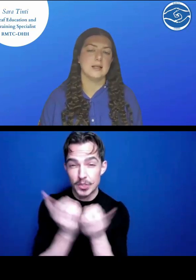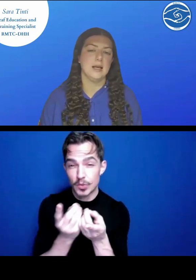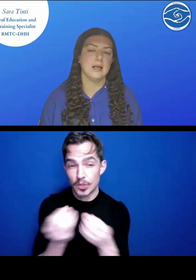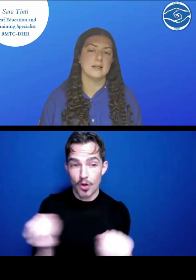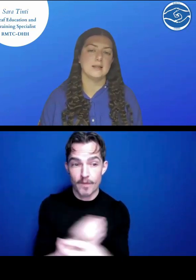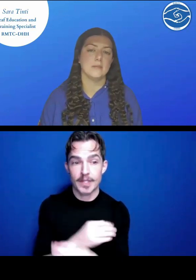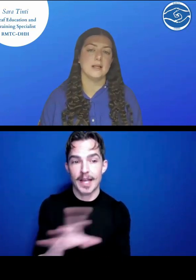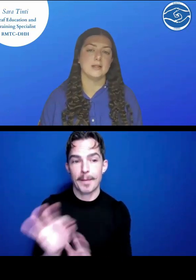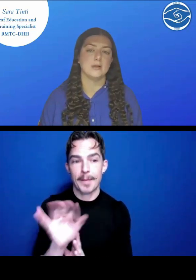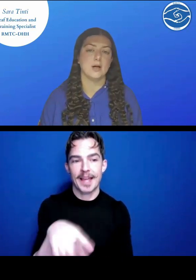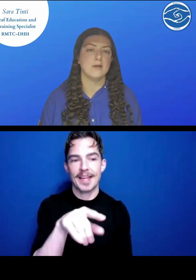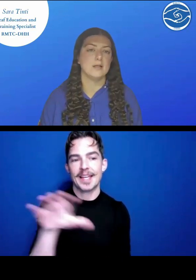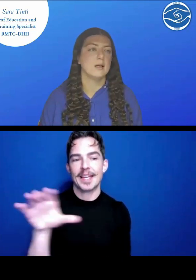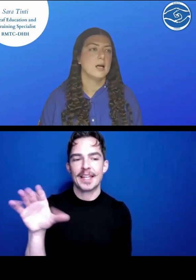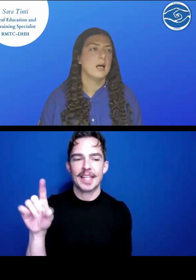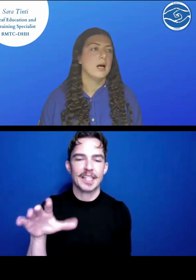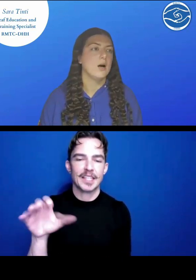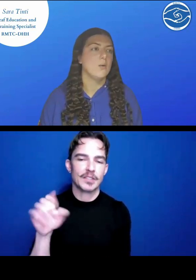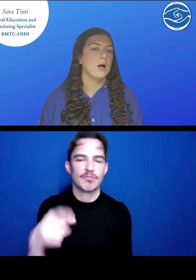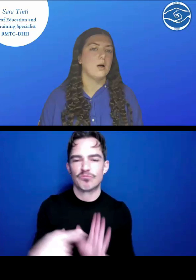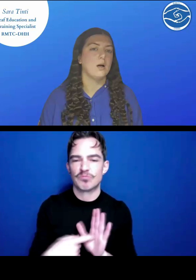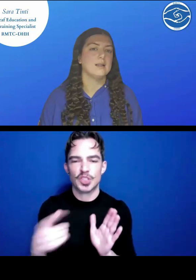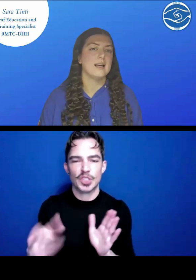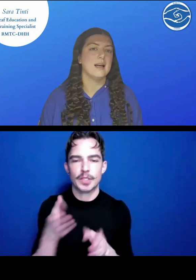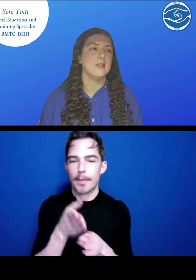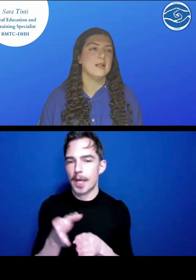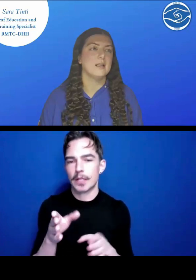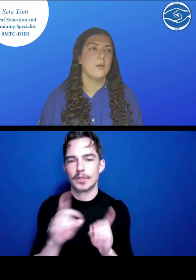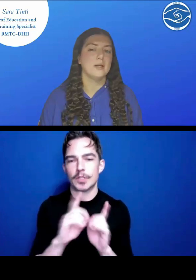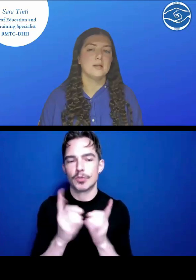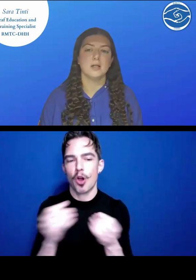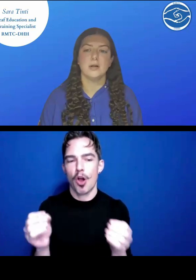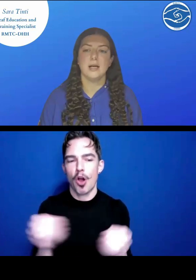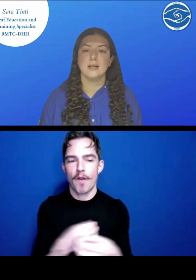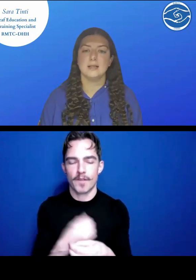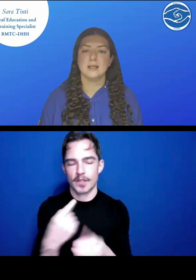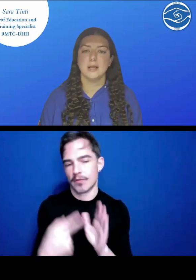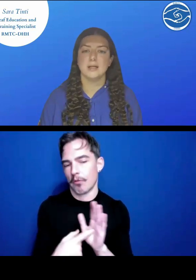let's say, Candace is our main district office. I want all 10 of these copies to go to Candace at